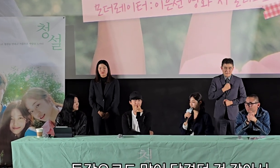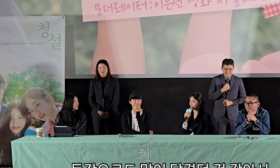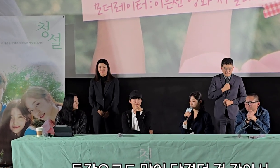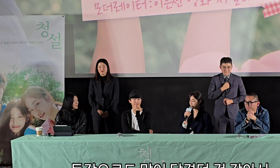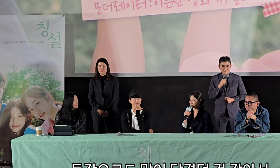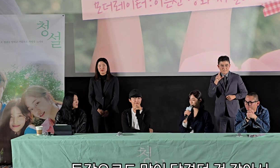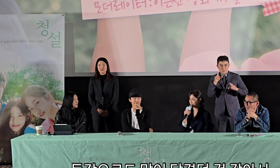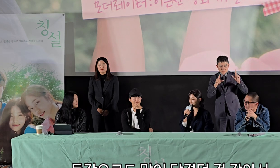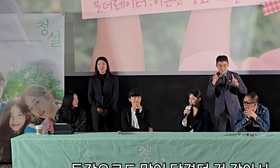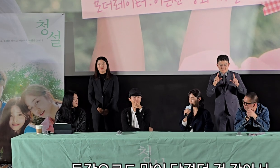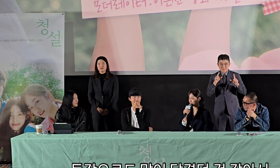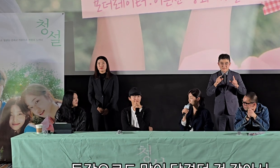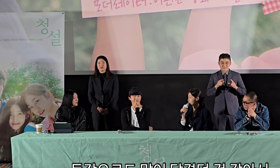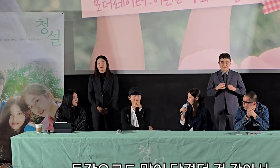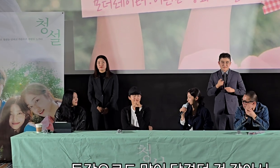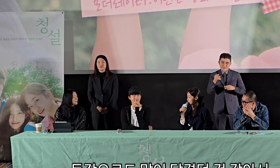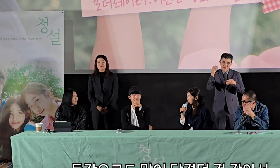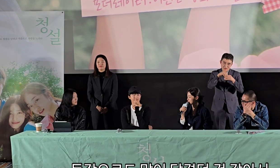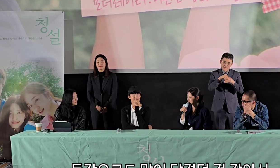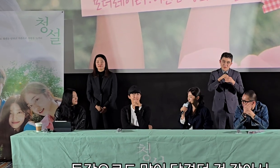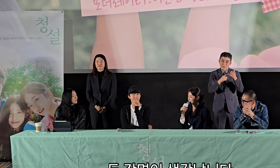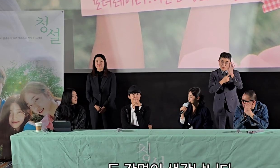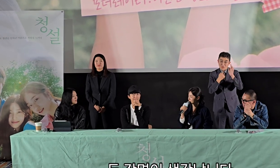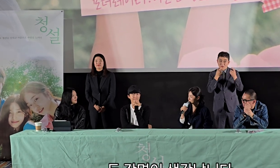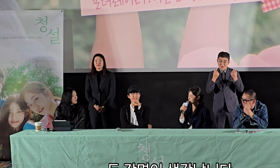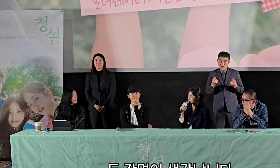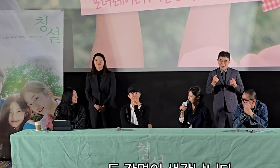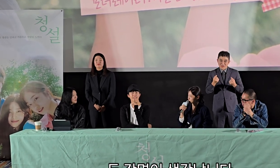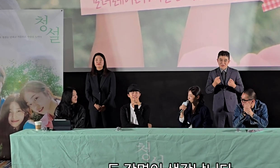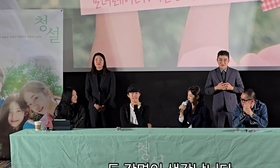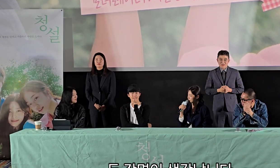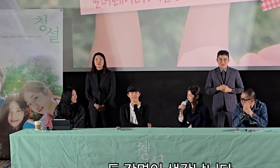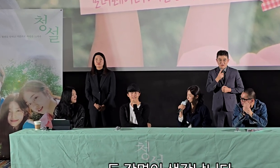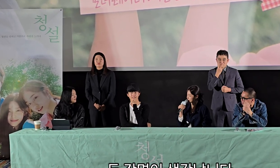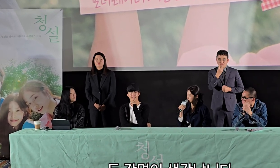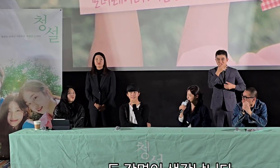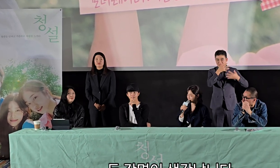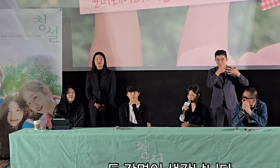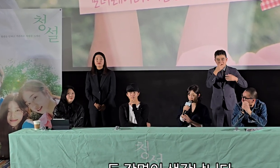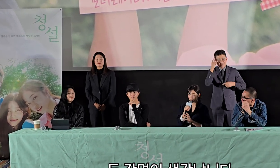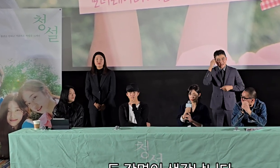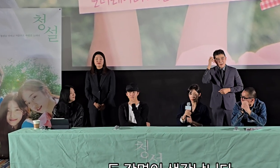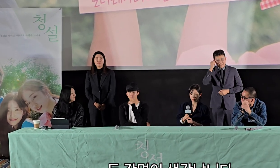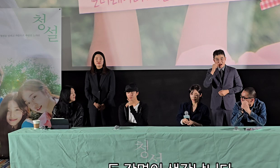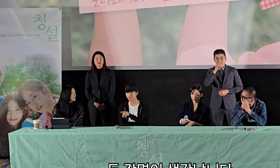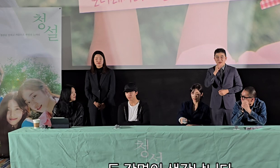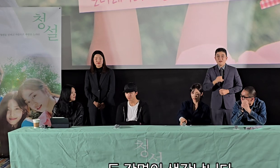and stuff was expressed through the movements, so those two scenes come to mind.